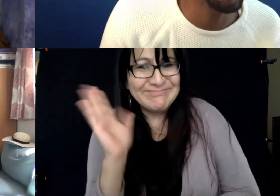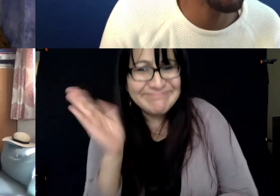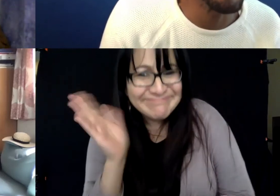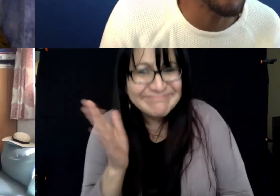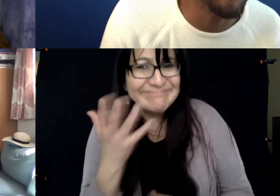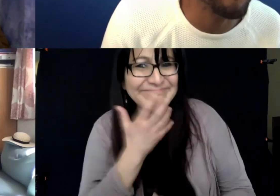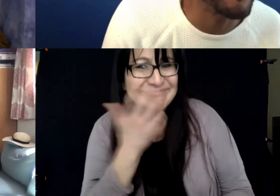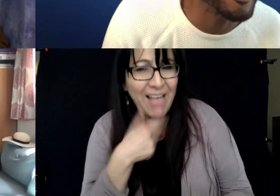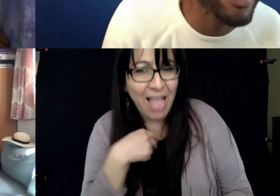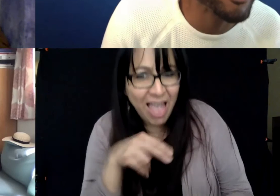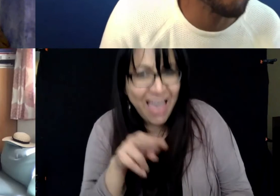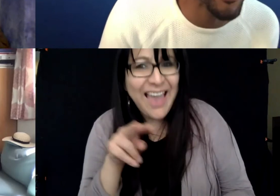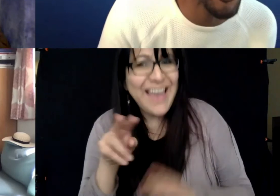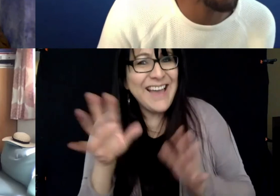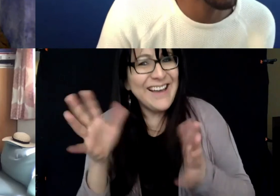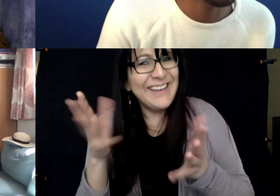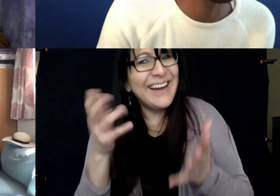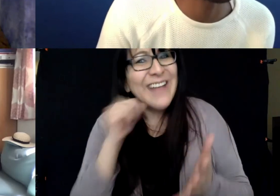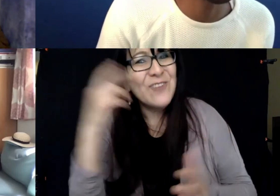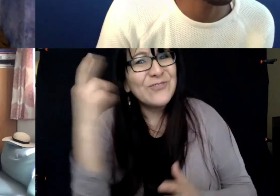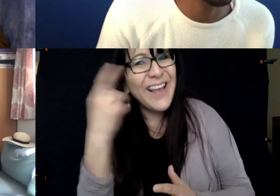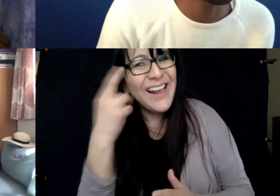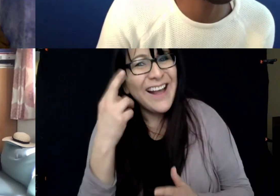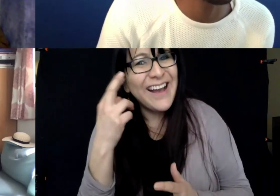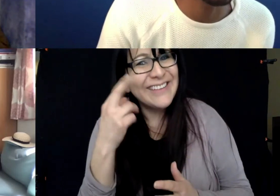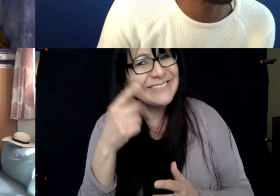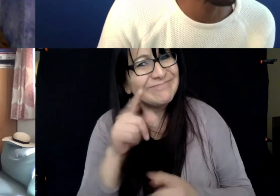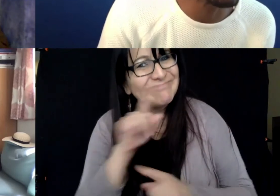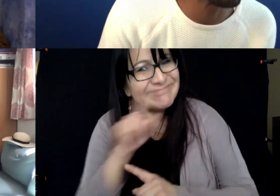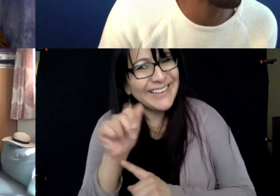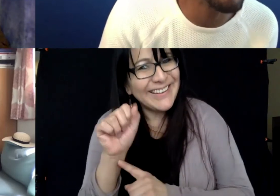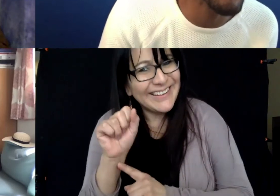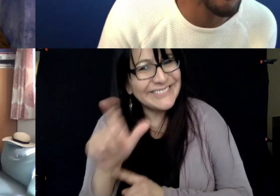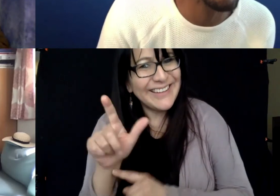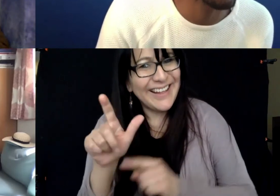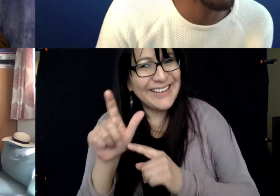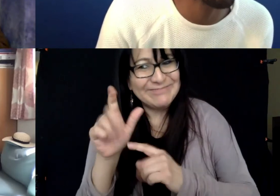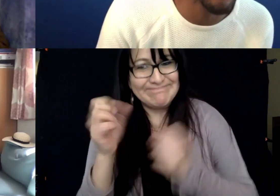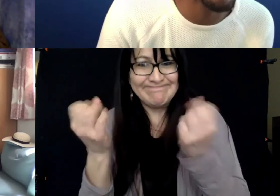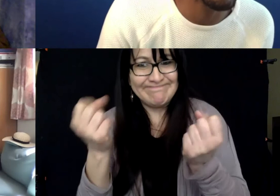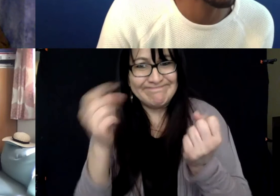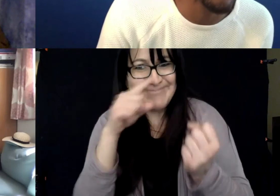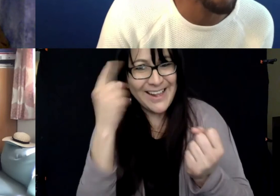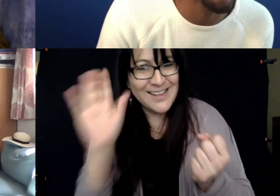appreciate your presentation wow as i'm looking at this i really didn't realize that black asl in the